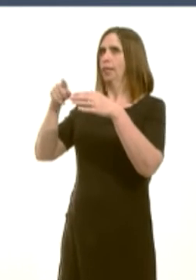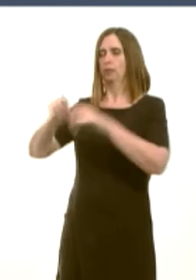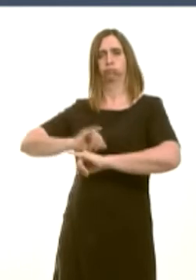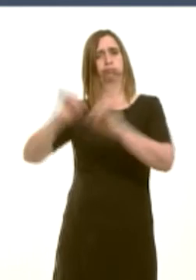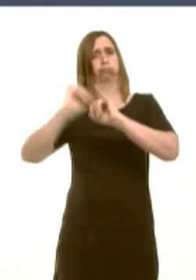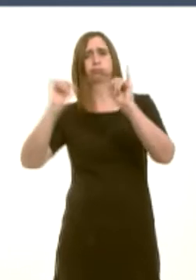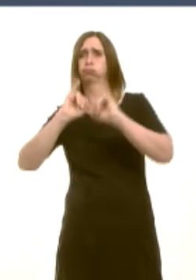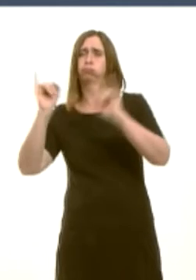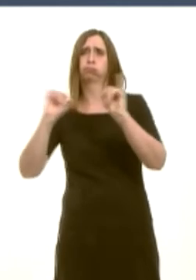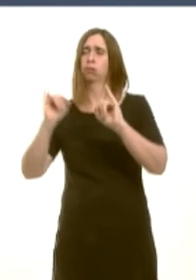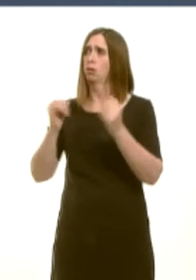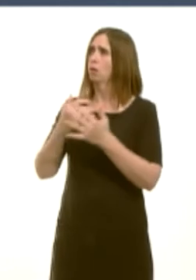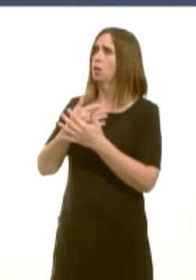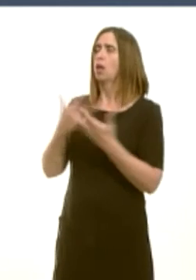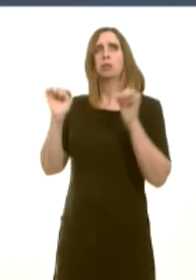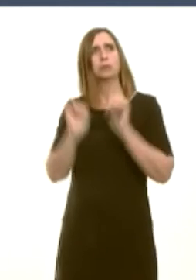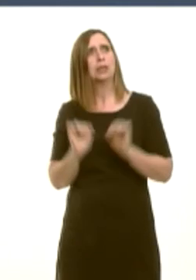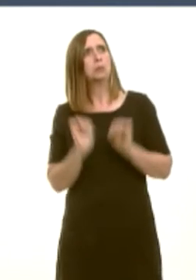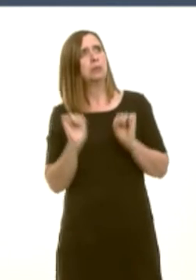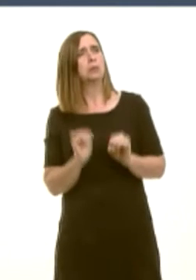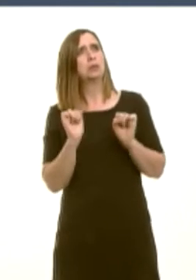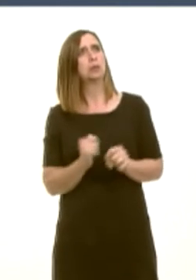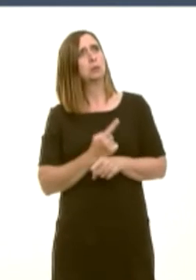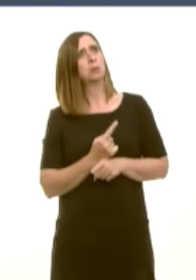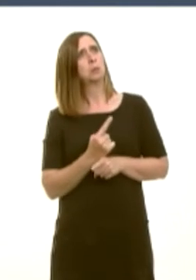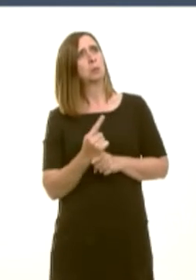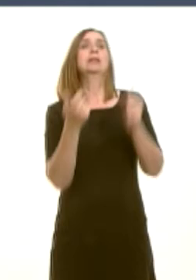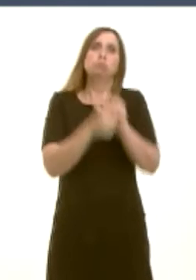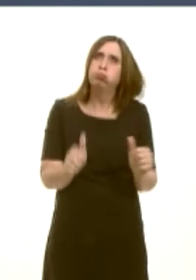people are waiting for more than a week for an appointment. I know that there are many